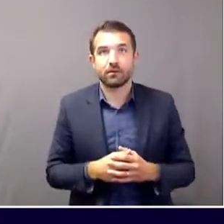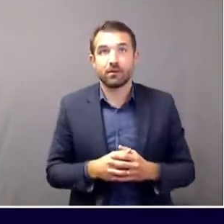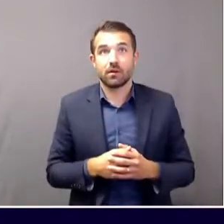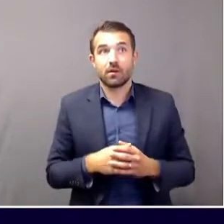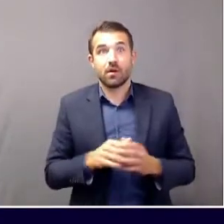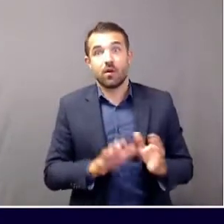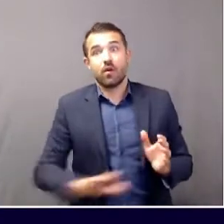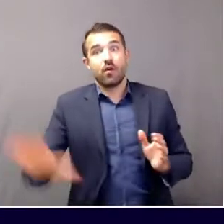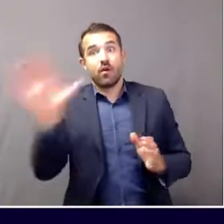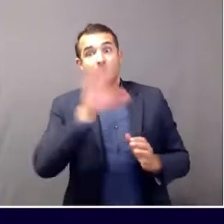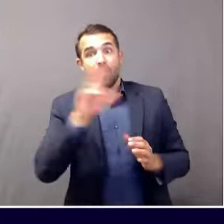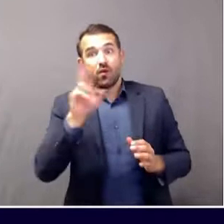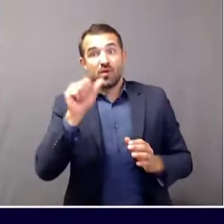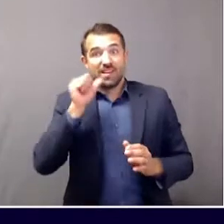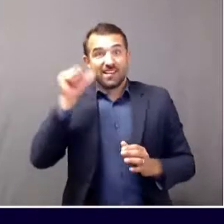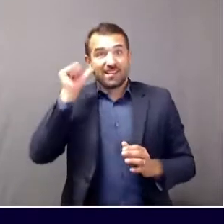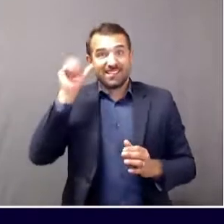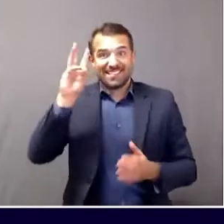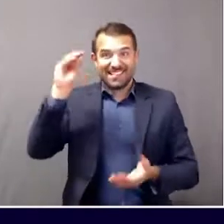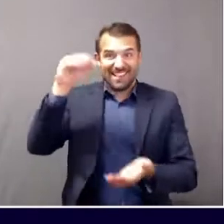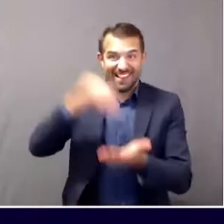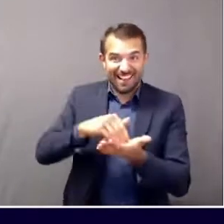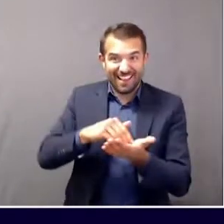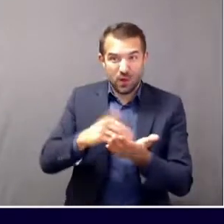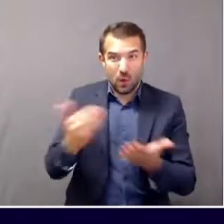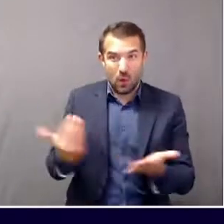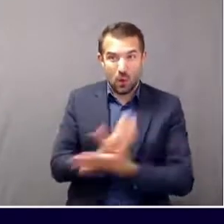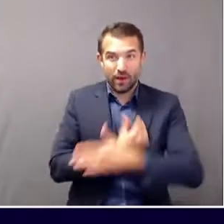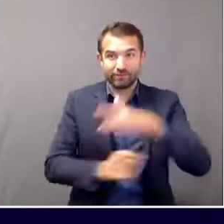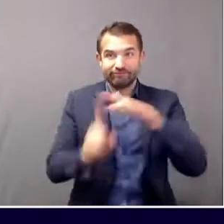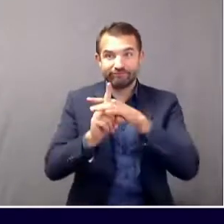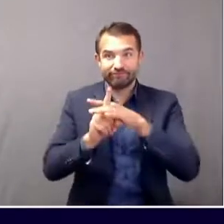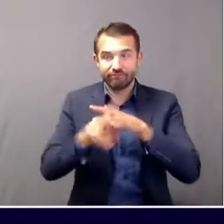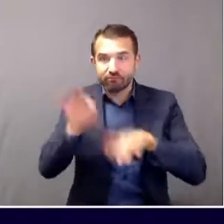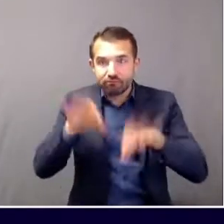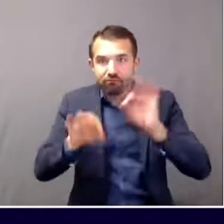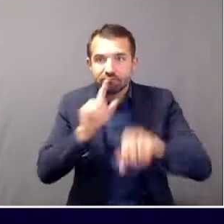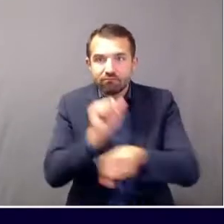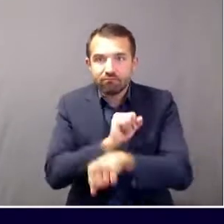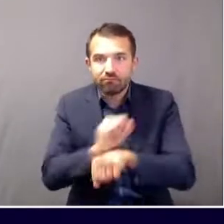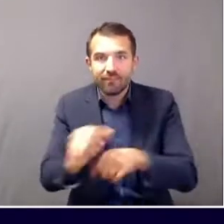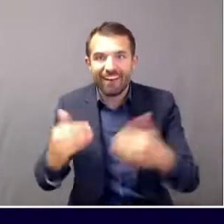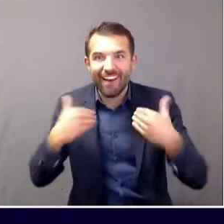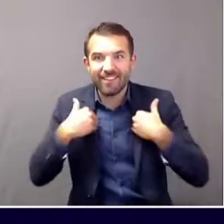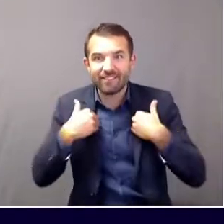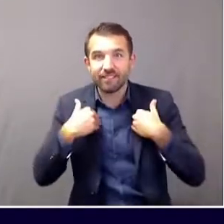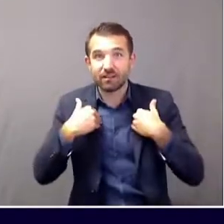the number of new covert